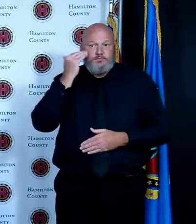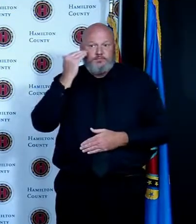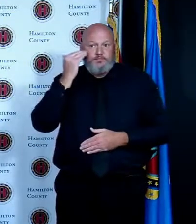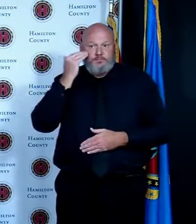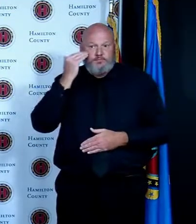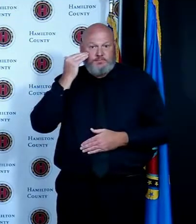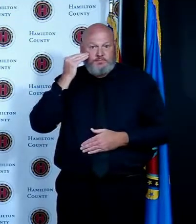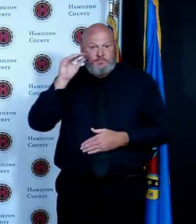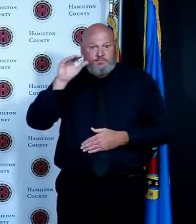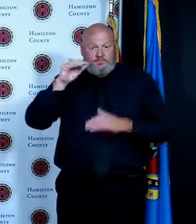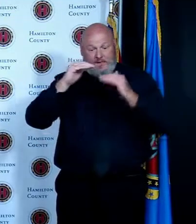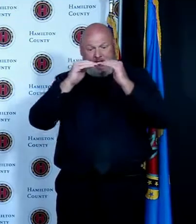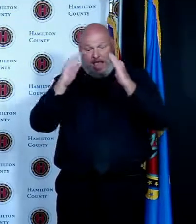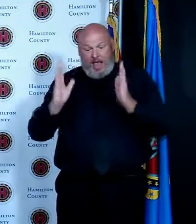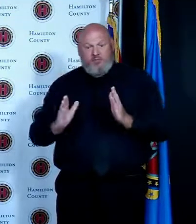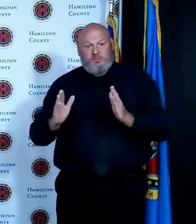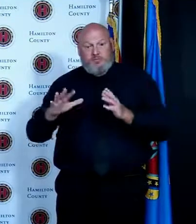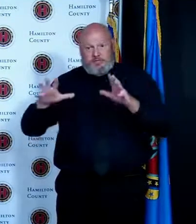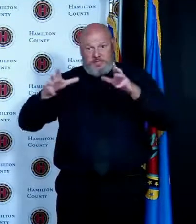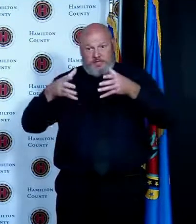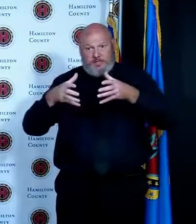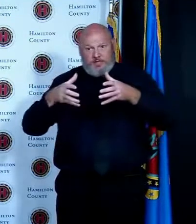in my notes but I can give you a better idea of what that